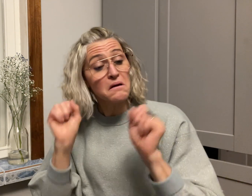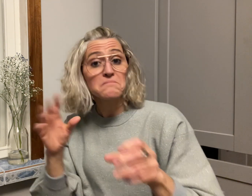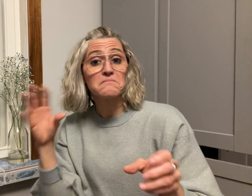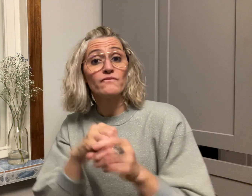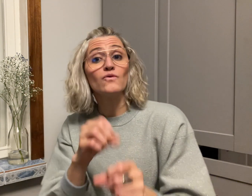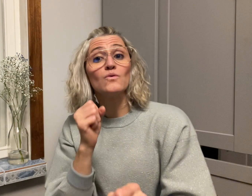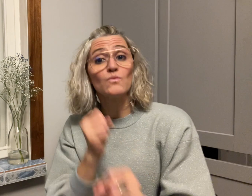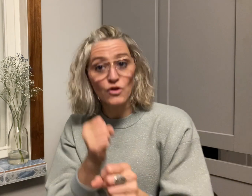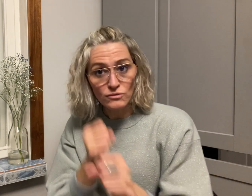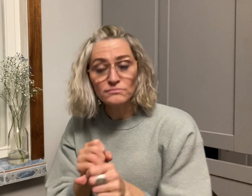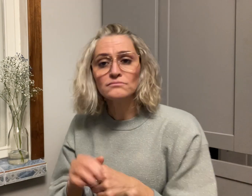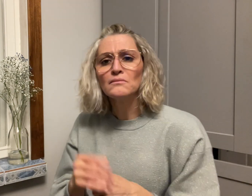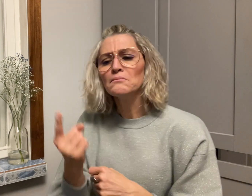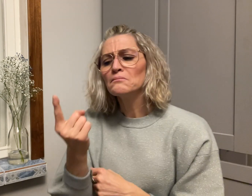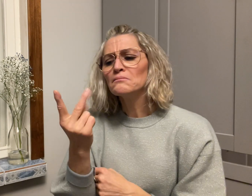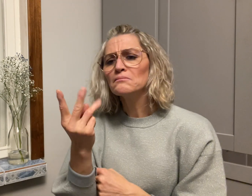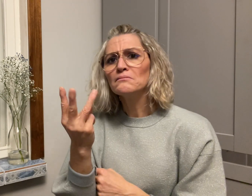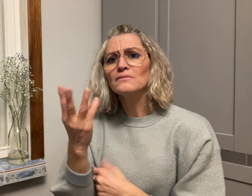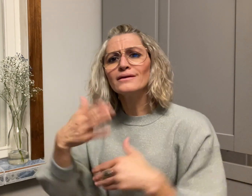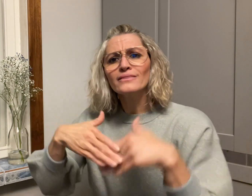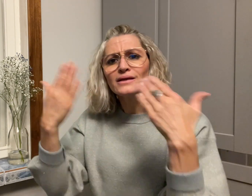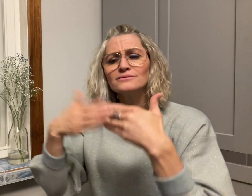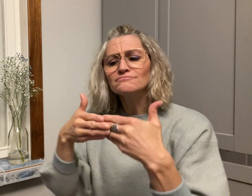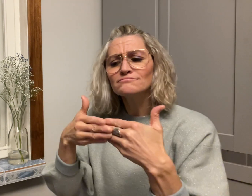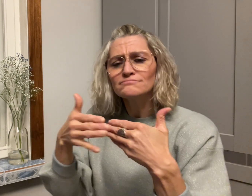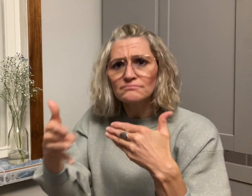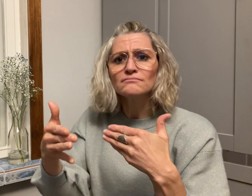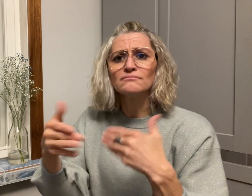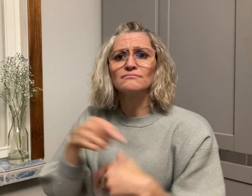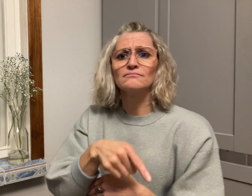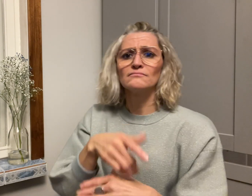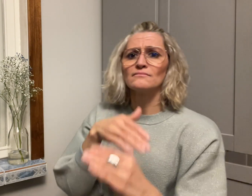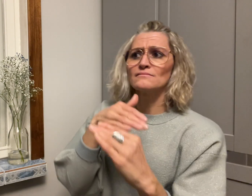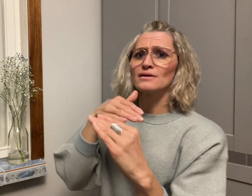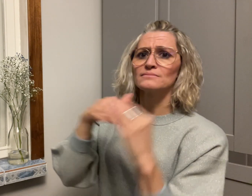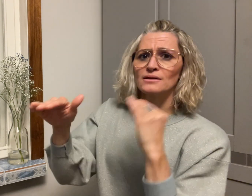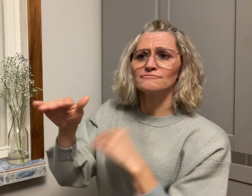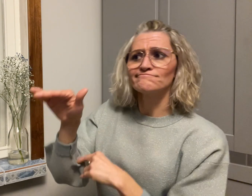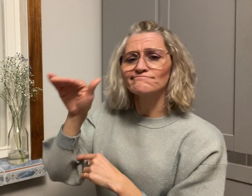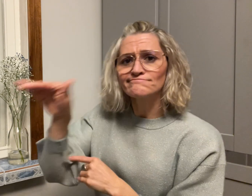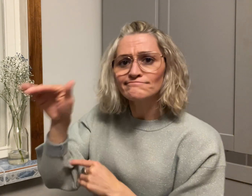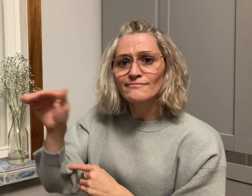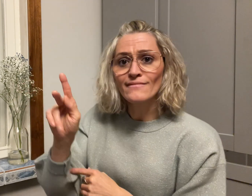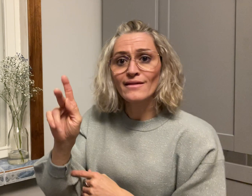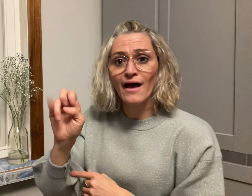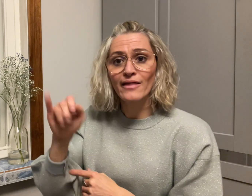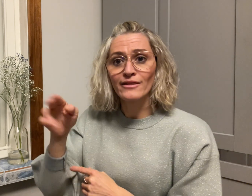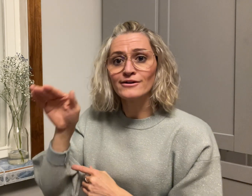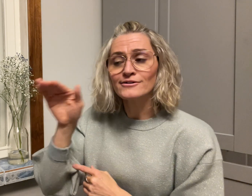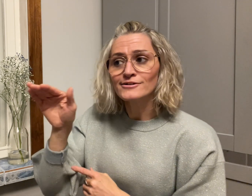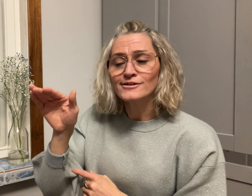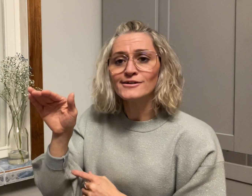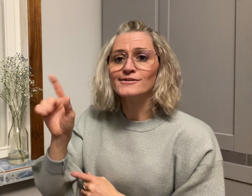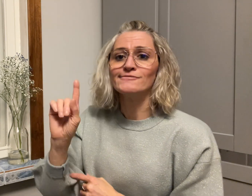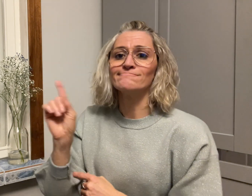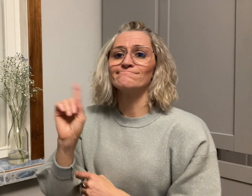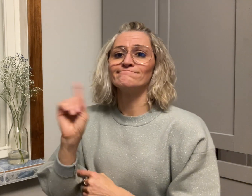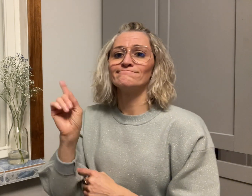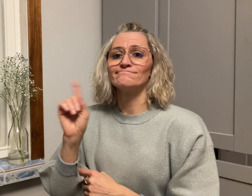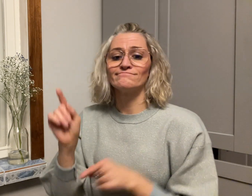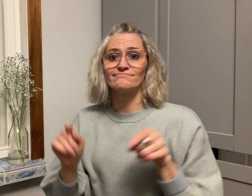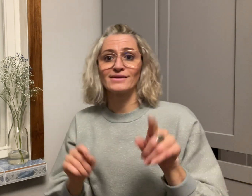another email saying that TDF needed to withdraw their